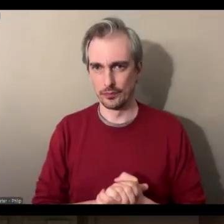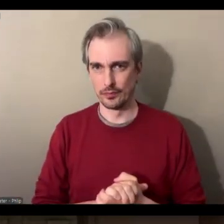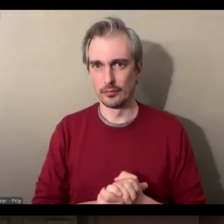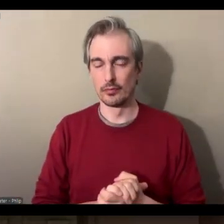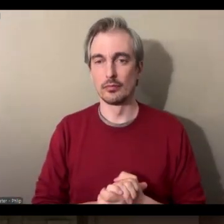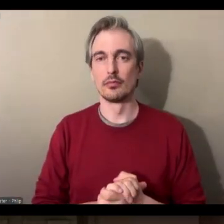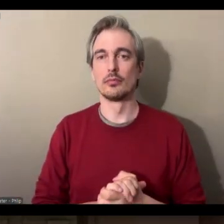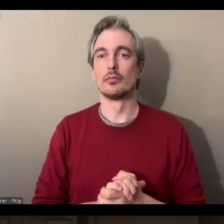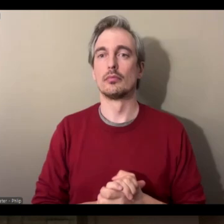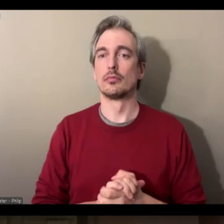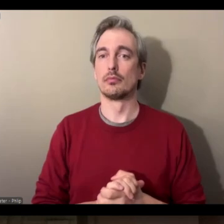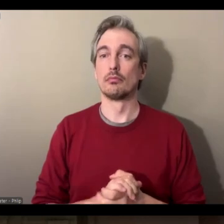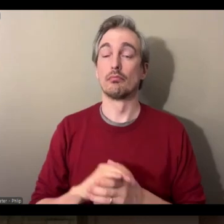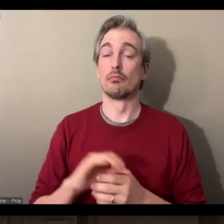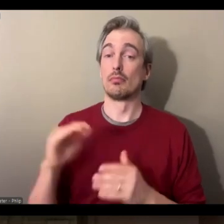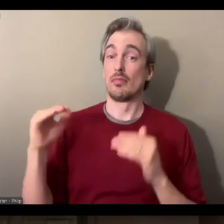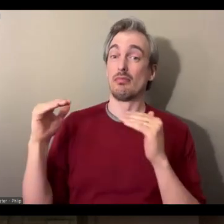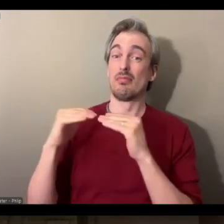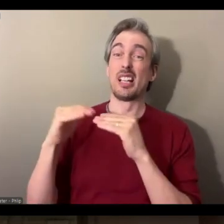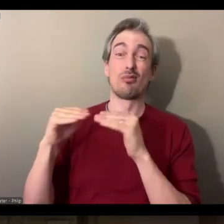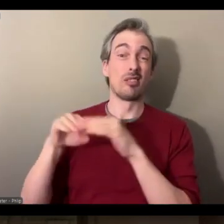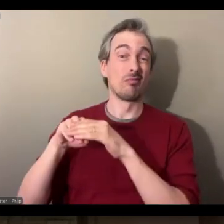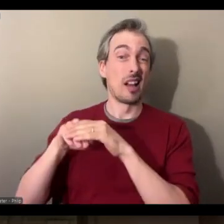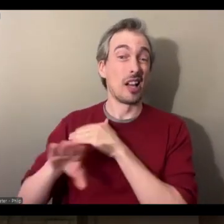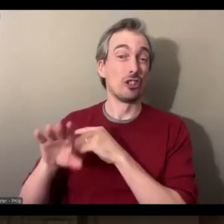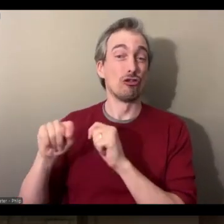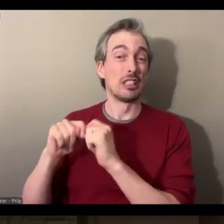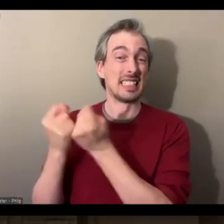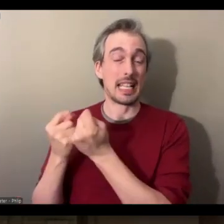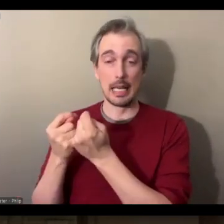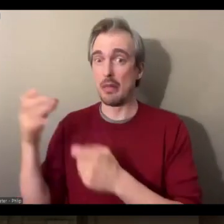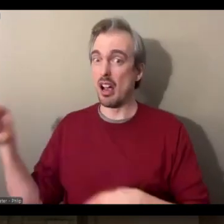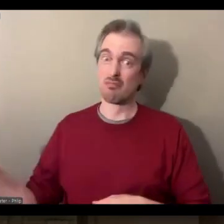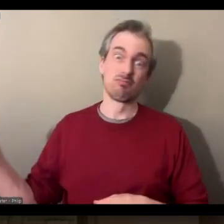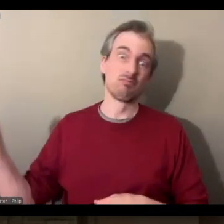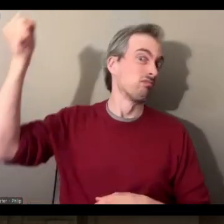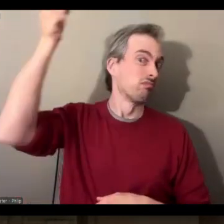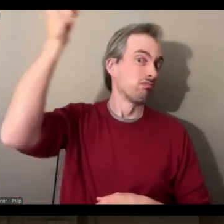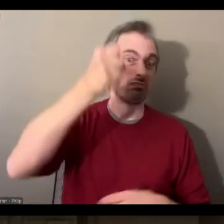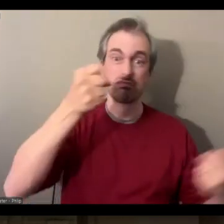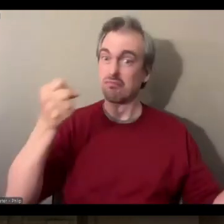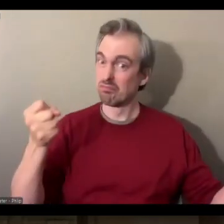Substrakt in those early days. And I don't want to tell crazy stories about what that means. It